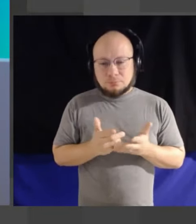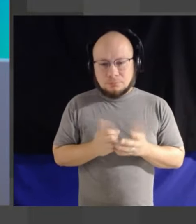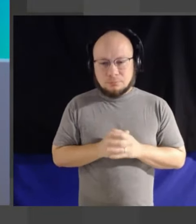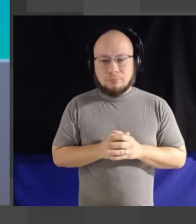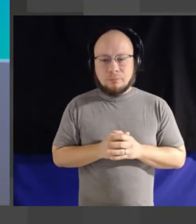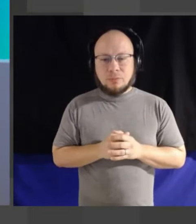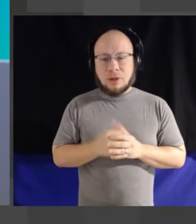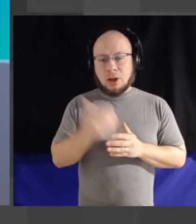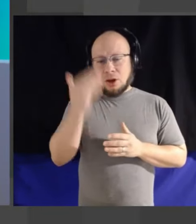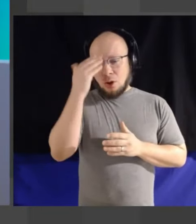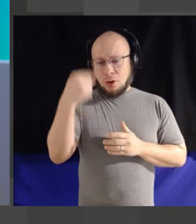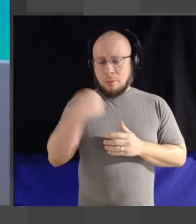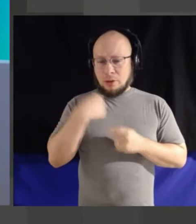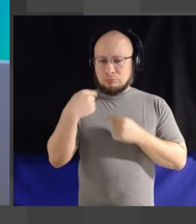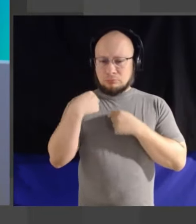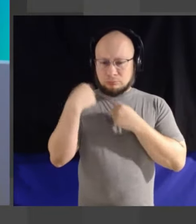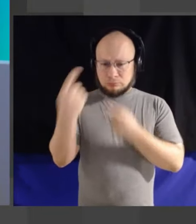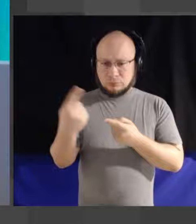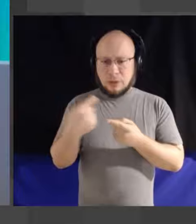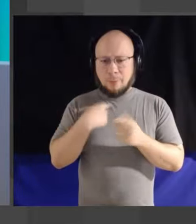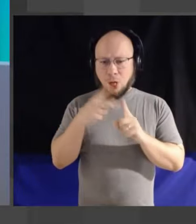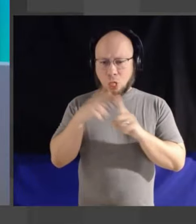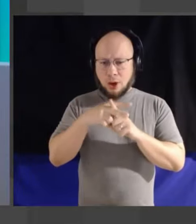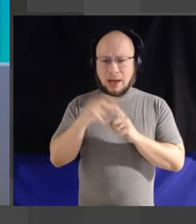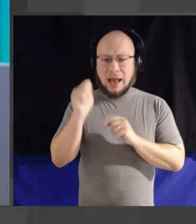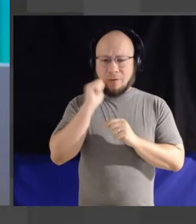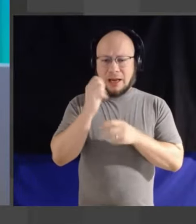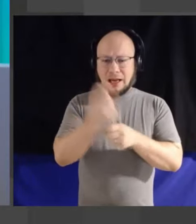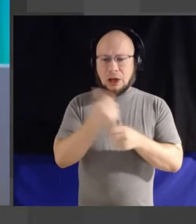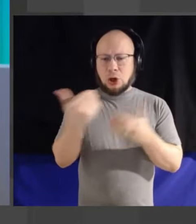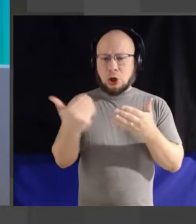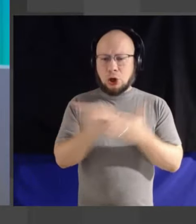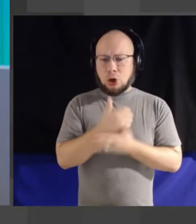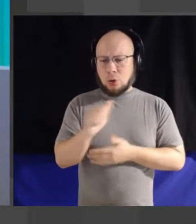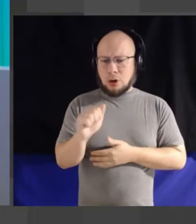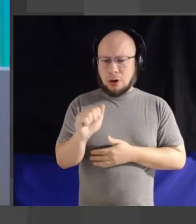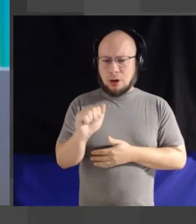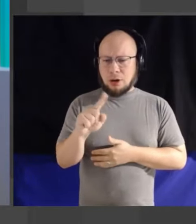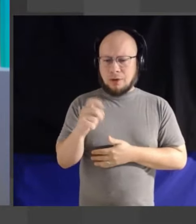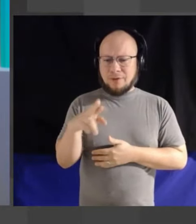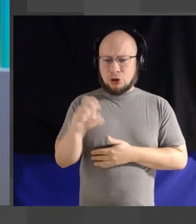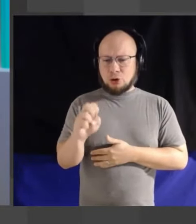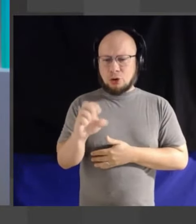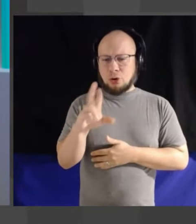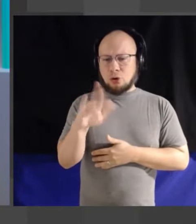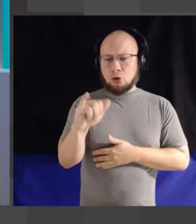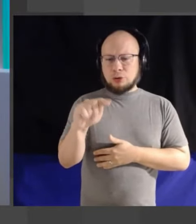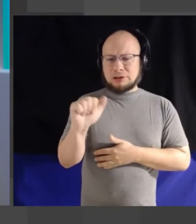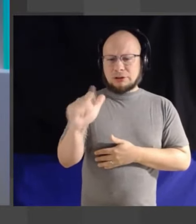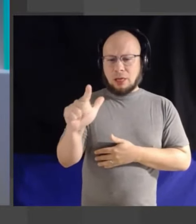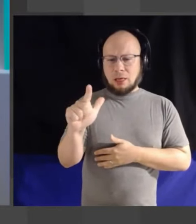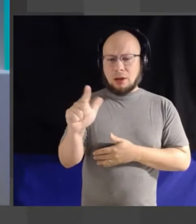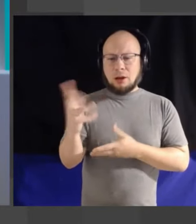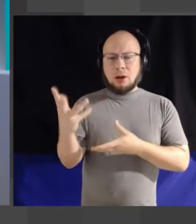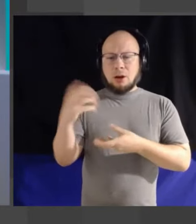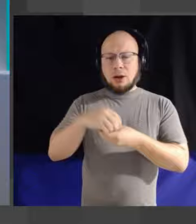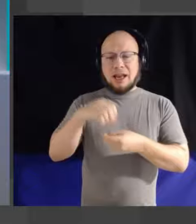WHILE EVERYONE HAS BEEN DISCOVERING NEW HOBBIES, I HAVE BEEN LOGGING IN EACH DAY TO COLLECT A NEW ADVENTURE CRYSTAL,